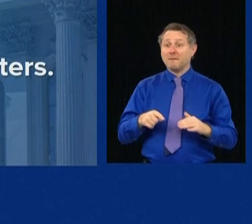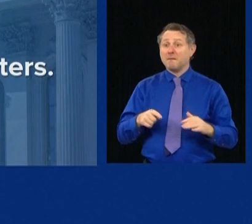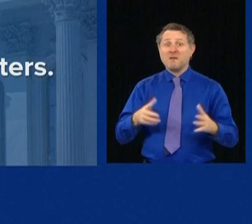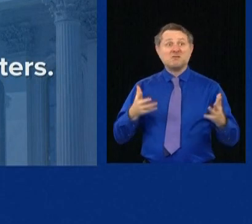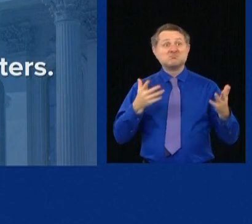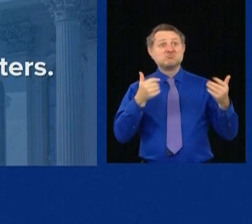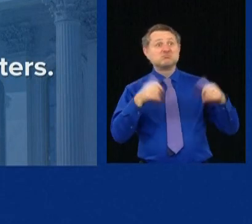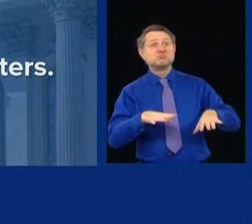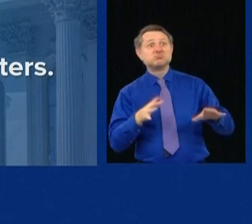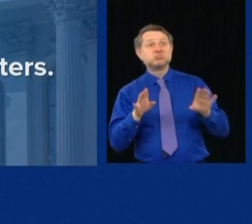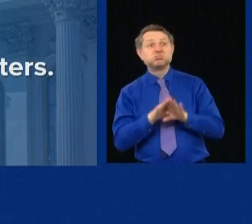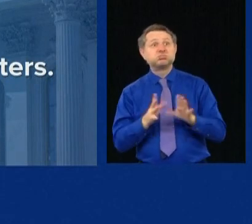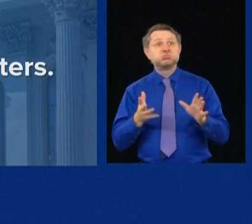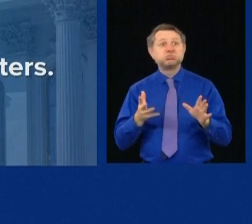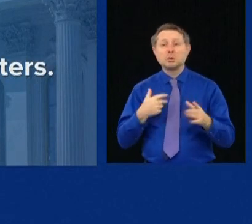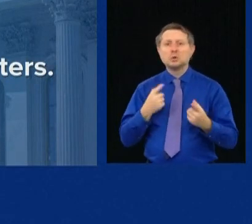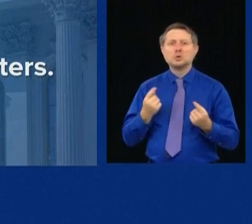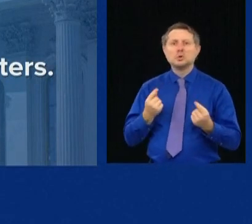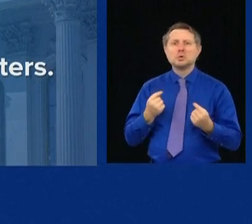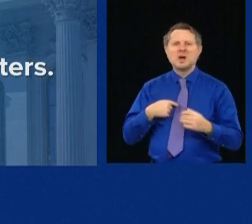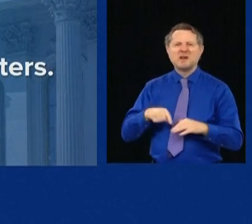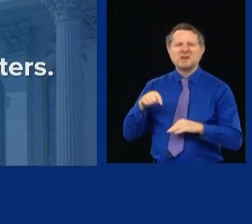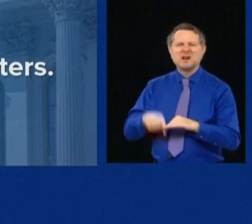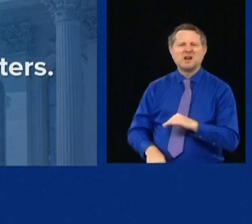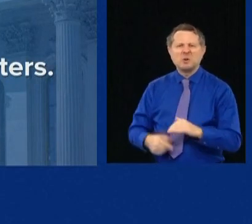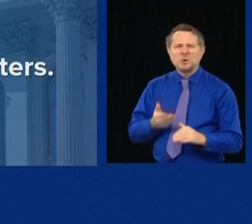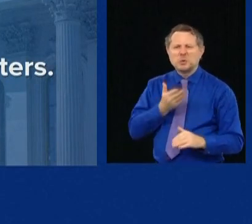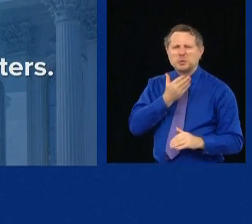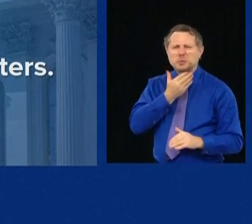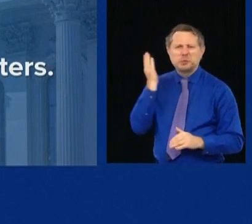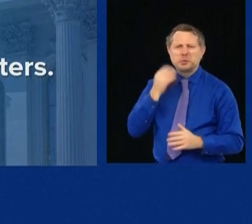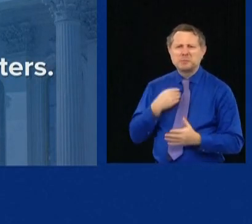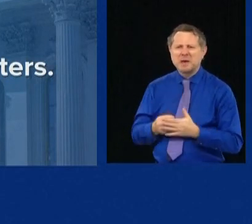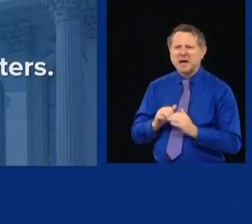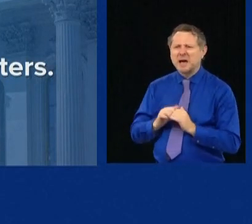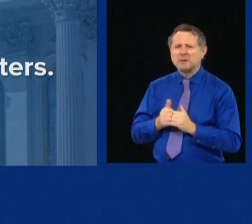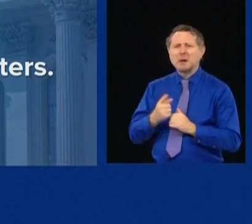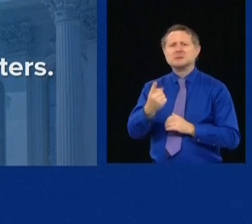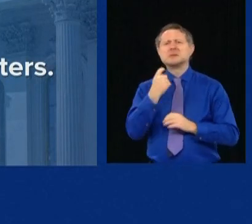HOLE. WHEN YOU SHUT DOWN THE ECONOMY YOU OBVIOUSLY CREATE AN ECONOMIC